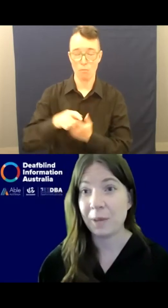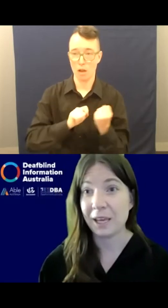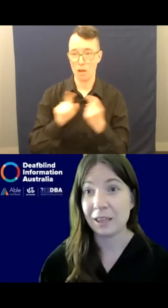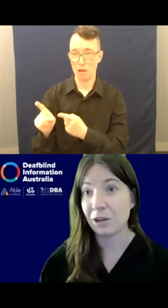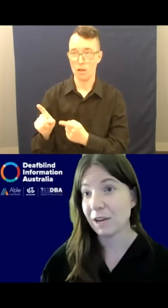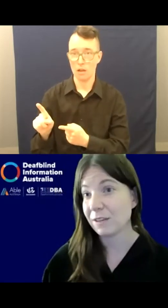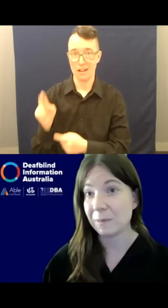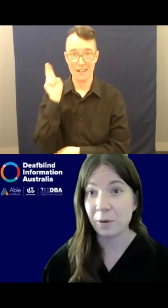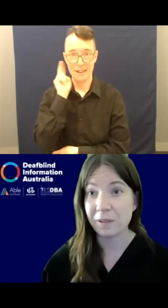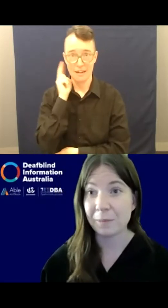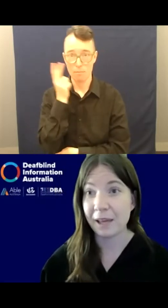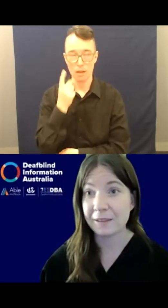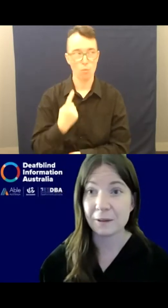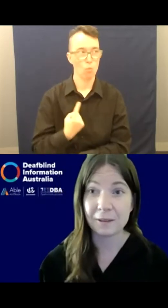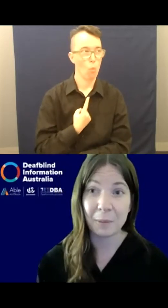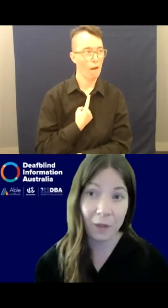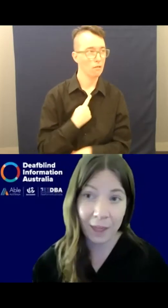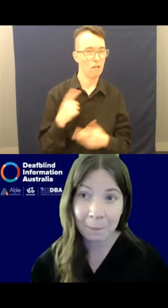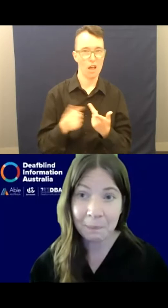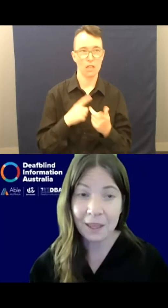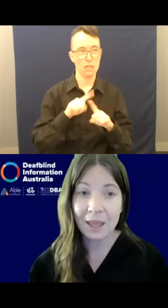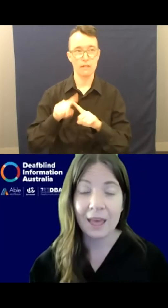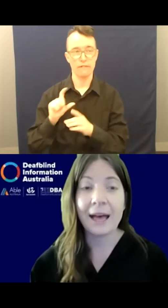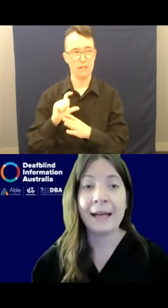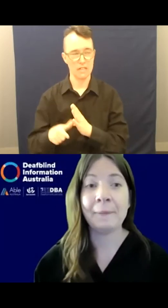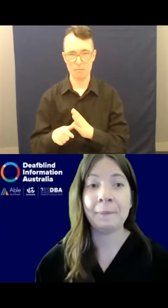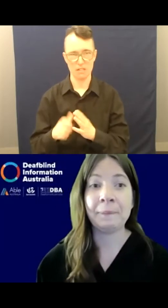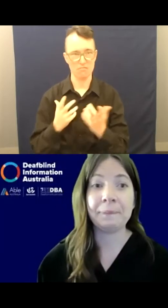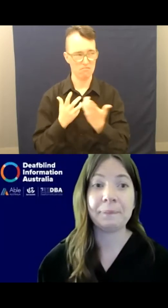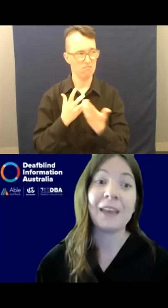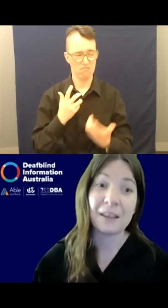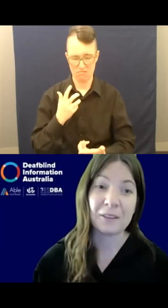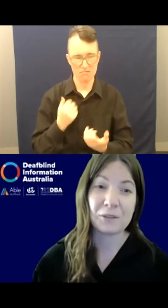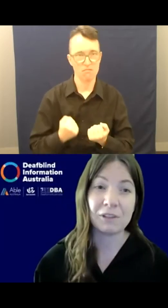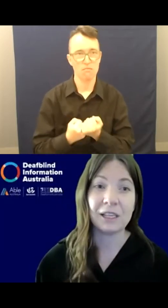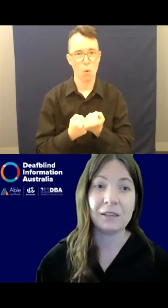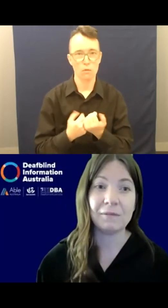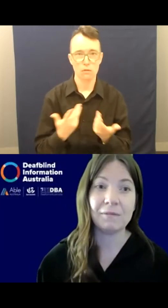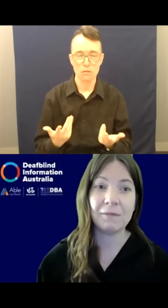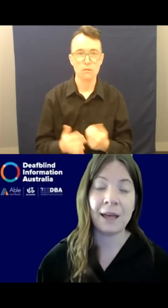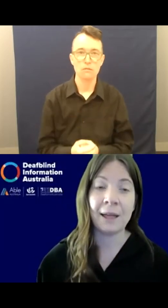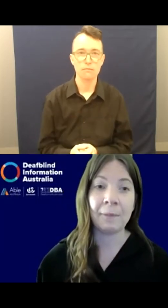the correct supports in place to support them. Yeah, so just really, I guess,